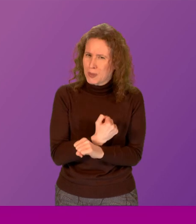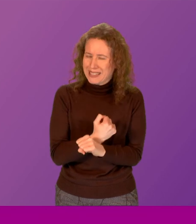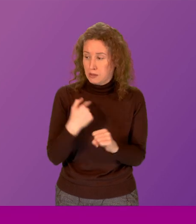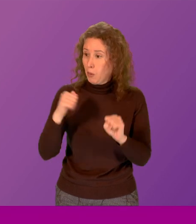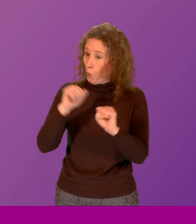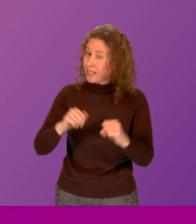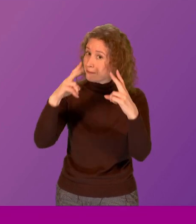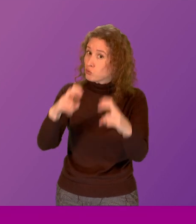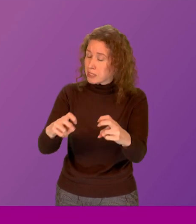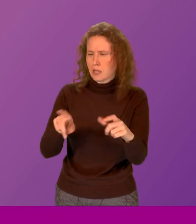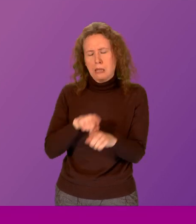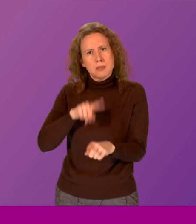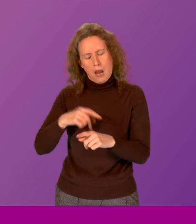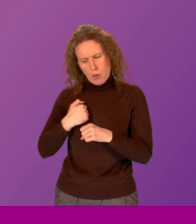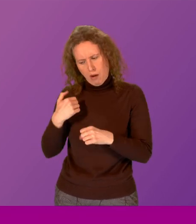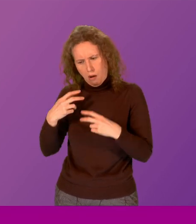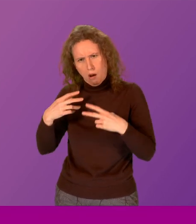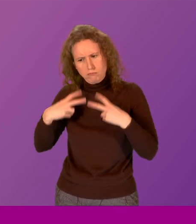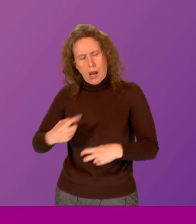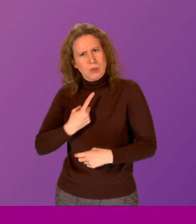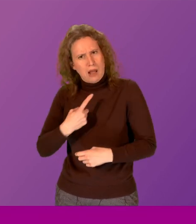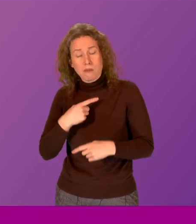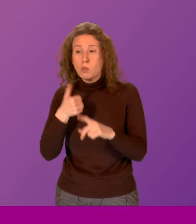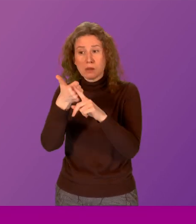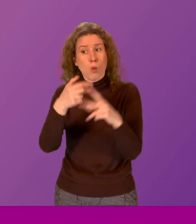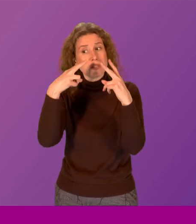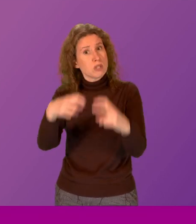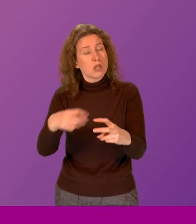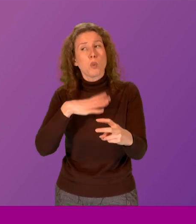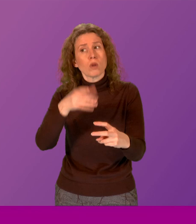that research. However, we are supportive of the research to understand the impacts of crumb